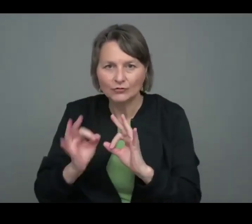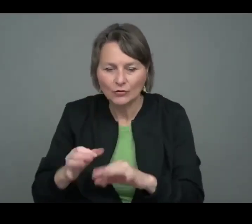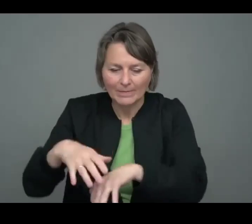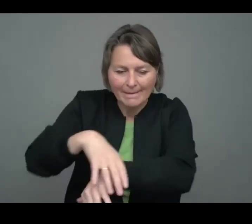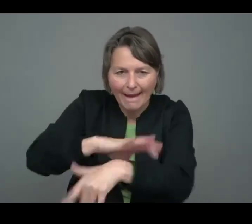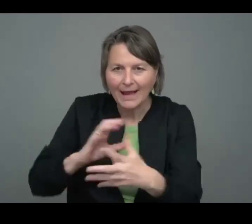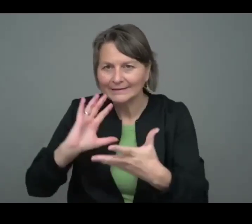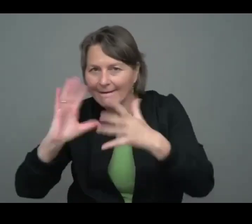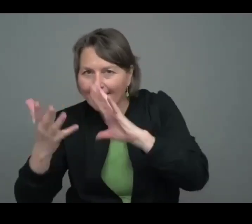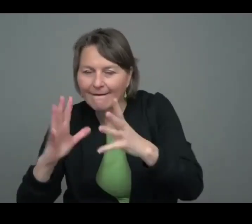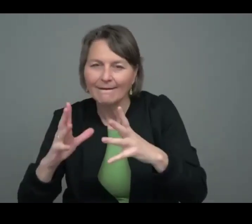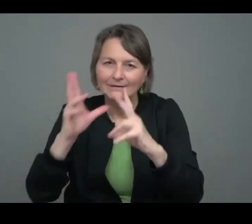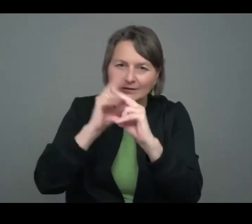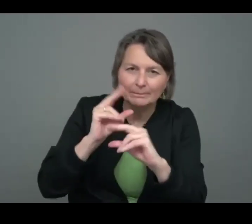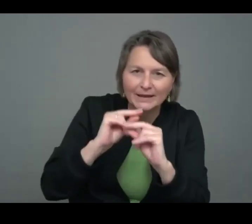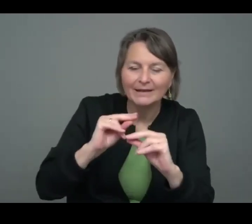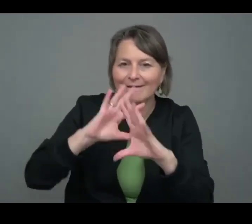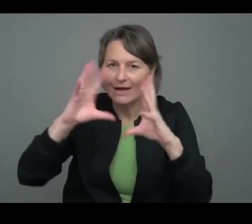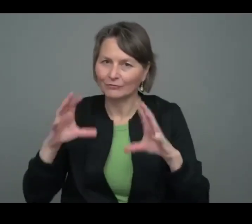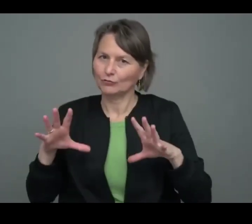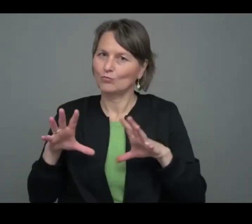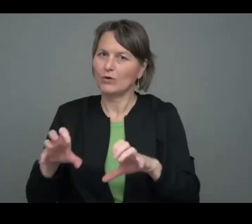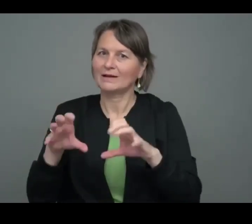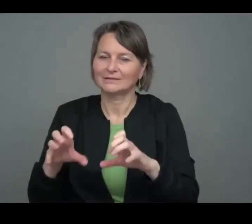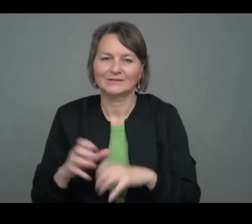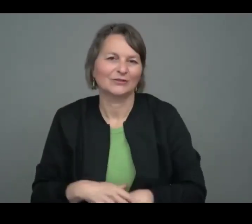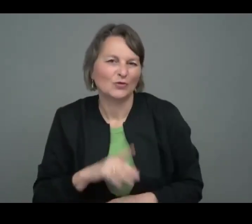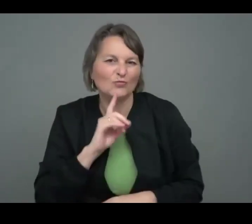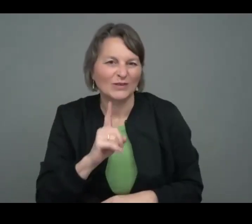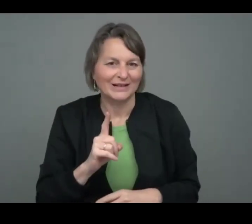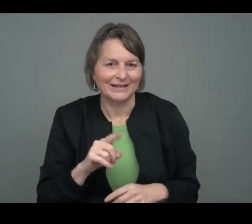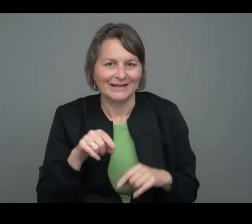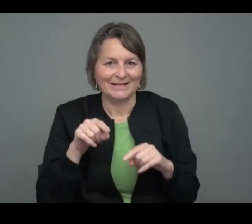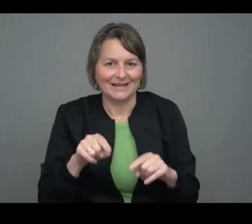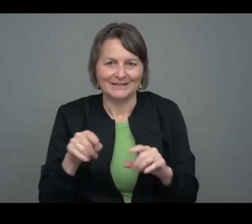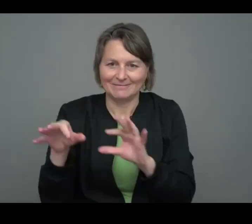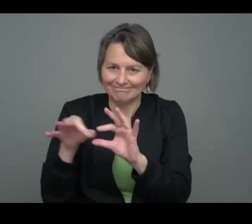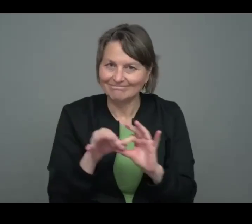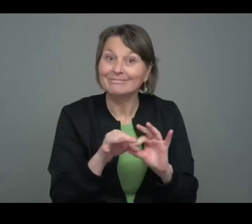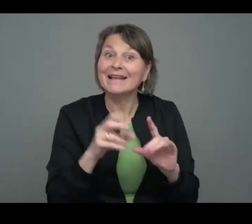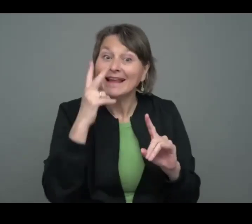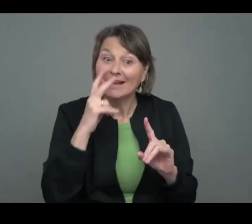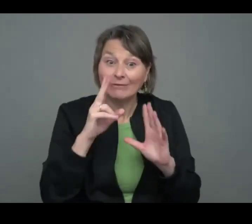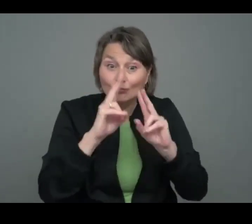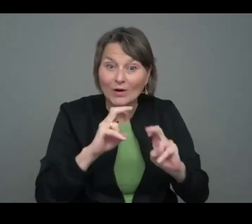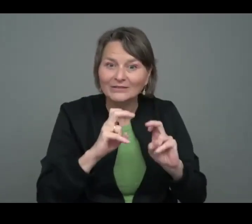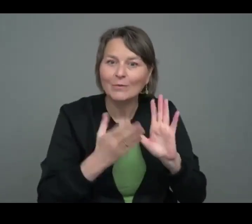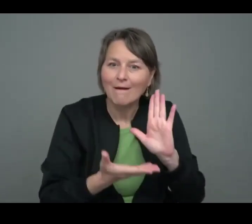with numbers. We are people, we have to link to the people we serve, to the deaf community.